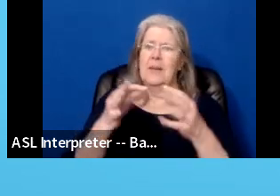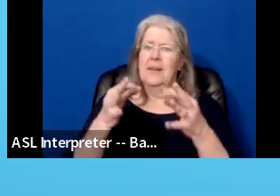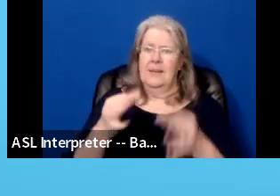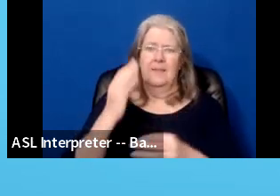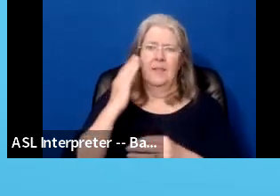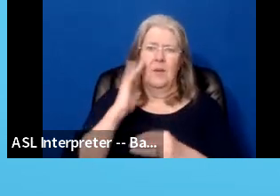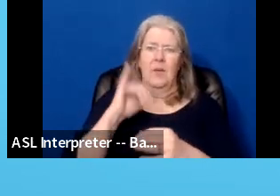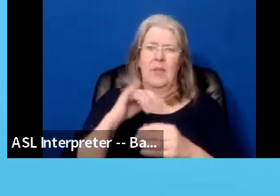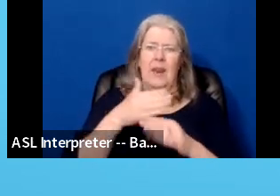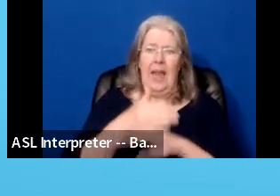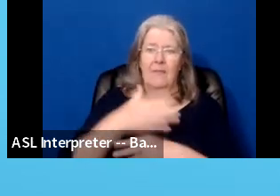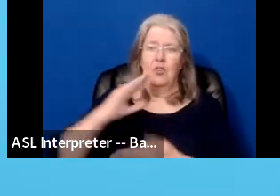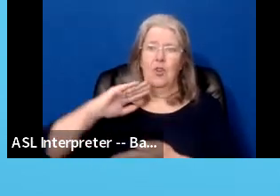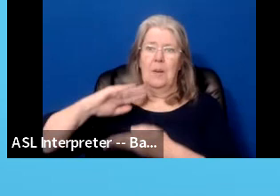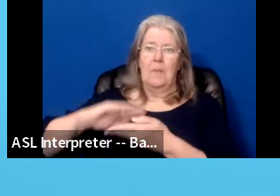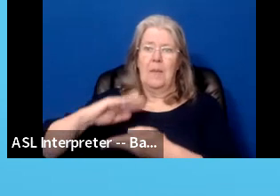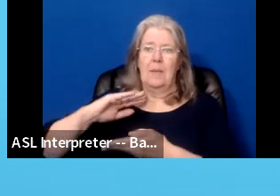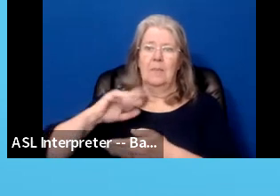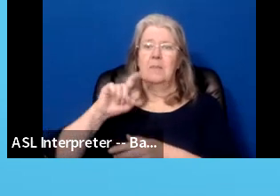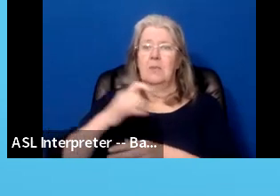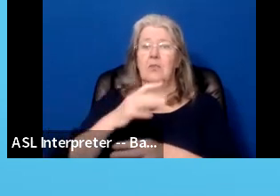had a mammogram, then you should be able to get your vaccine without any problems.